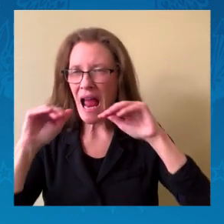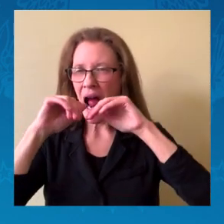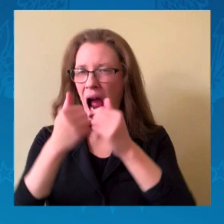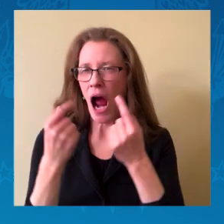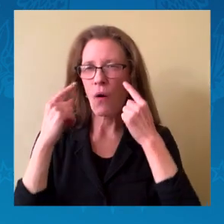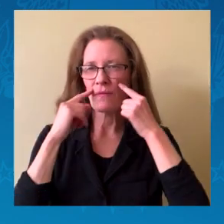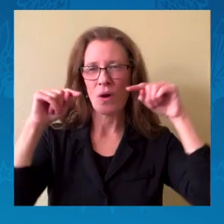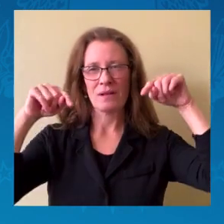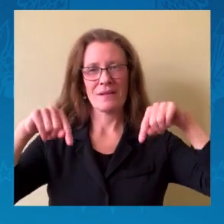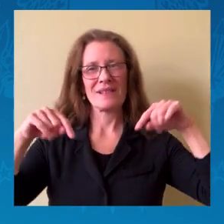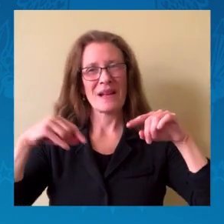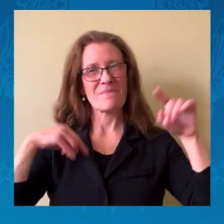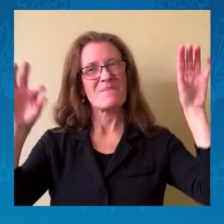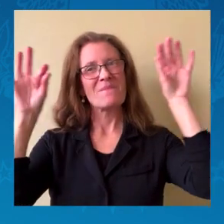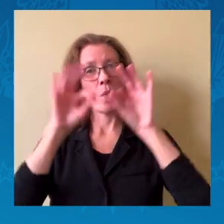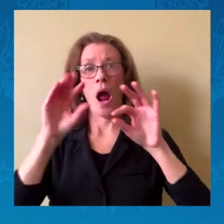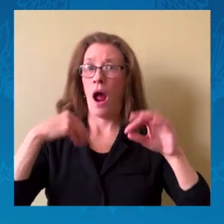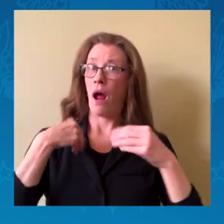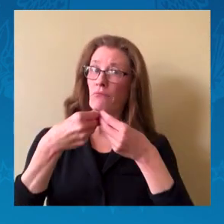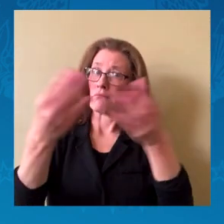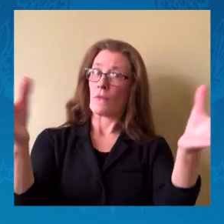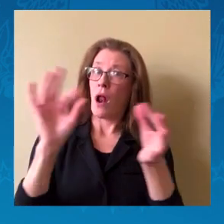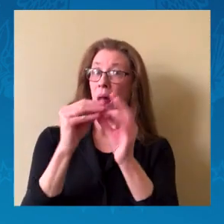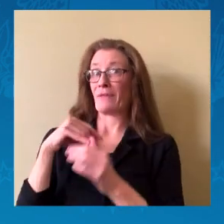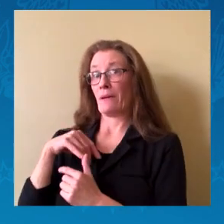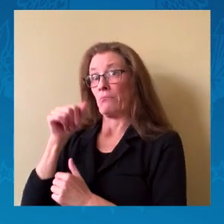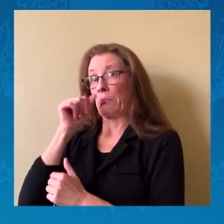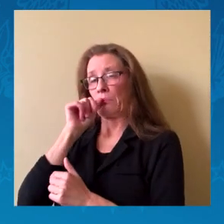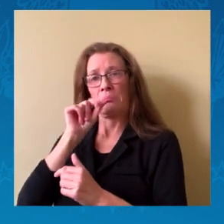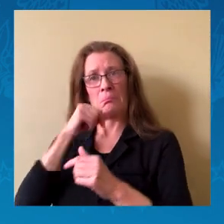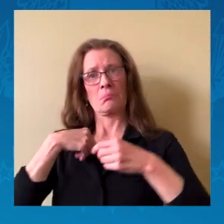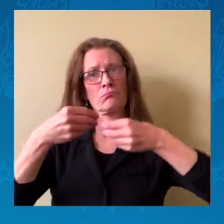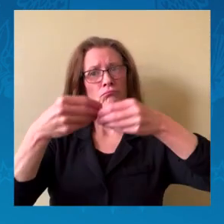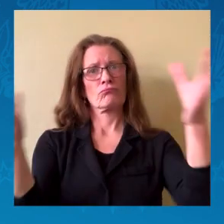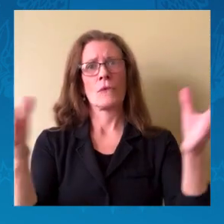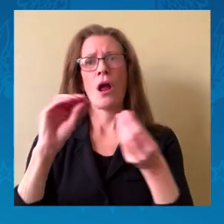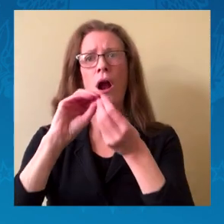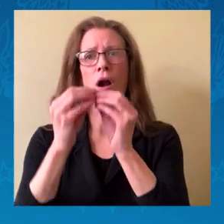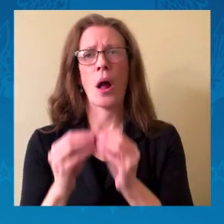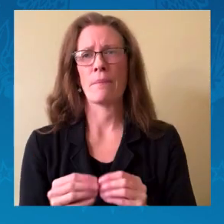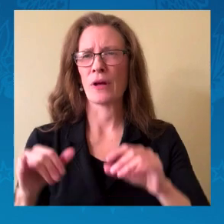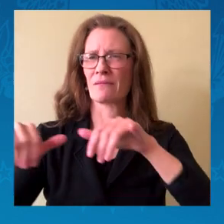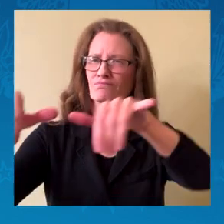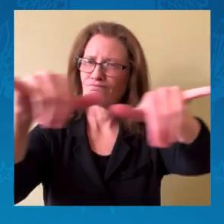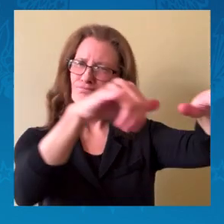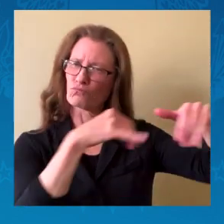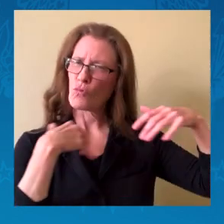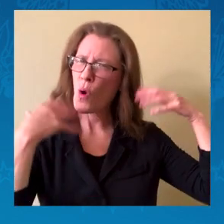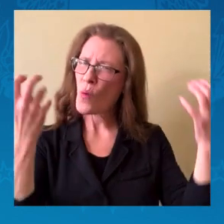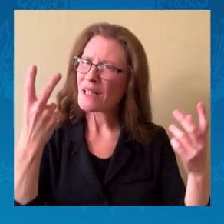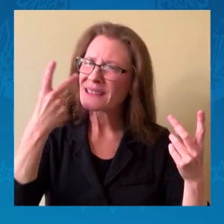that is synchronized and coordinated in a way that all can benefit both within the government but outside of the government.